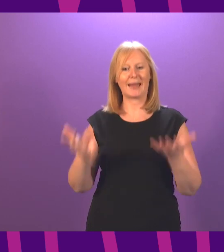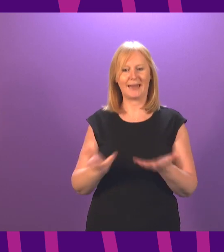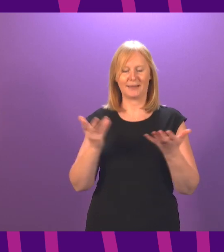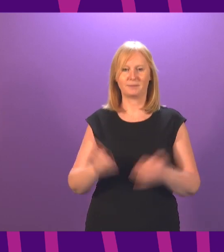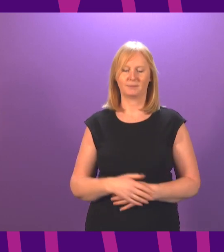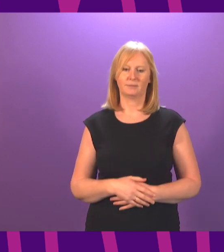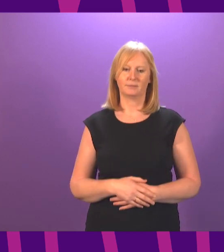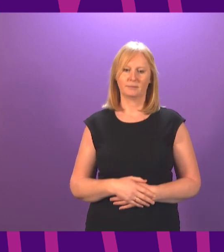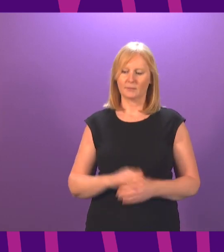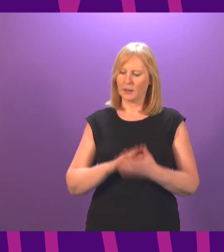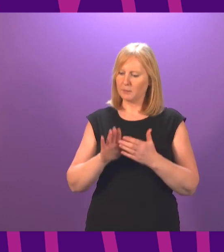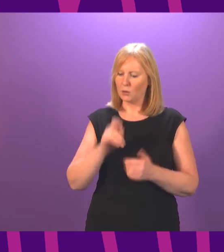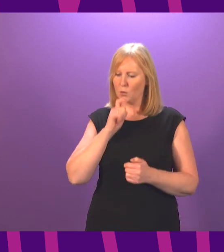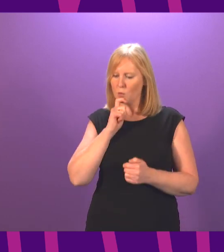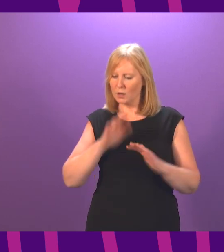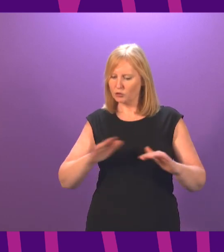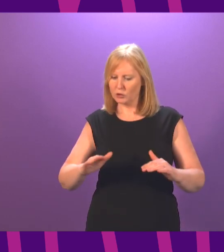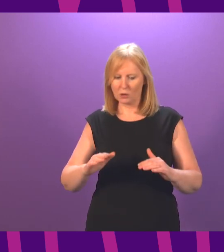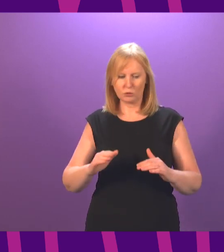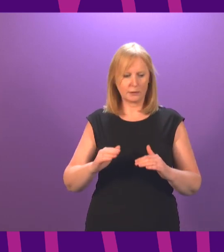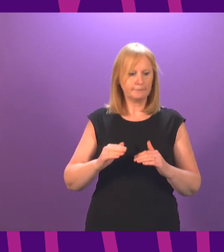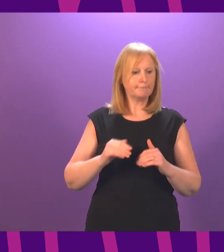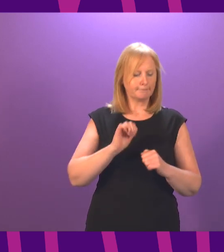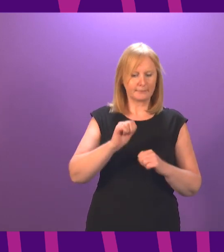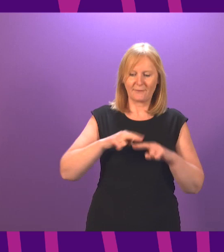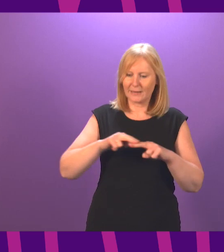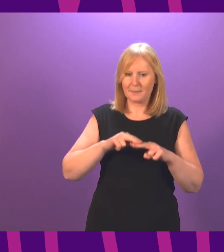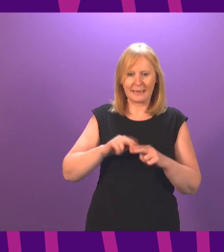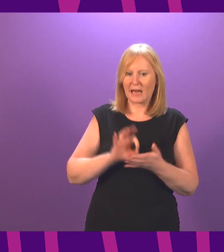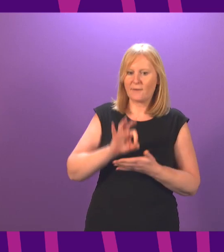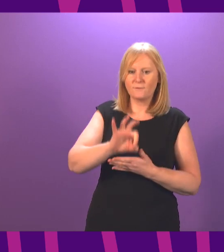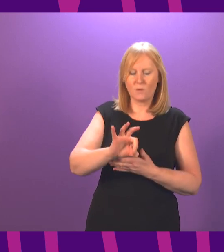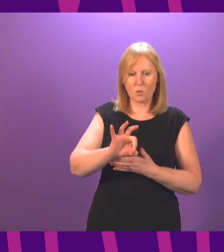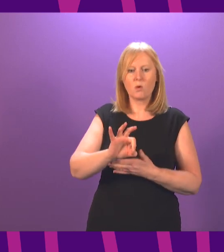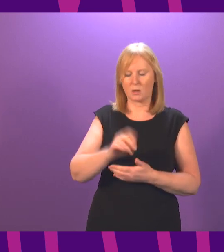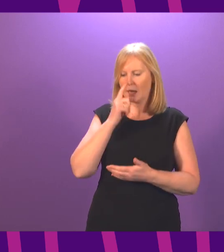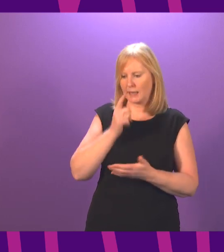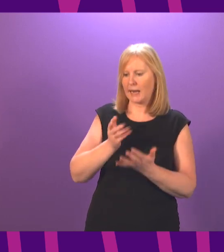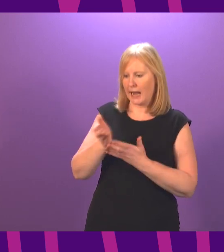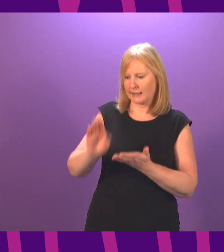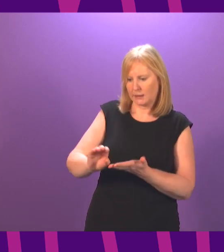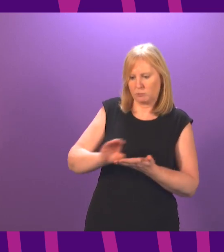inequalities for children whose parents perhaps cannot buy suitable winter clothing just because